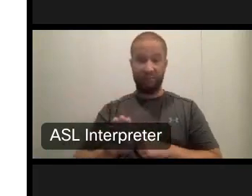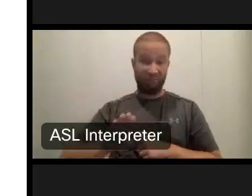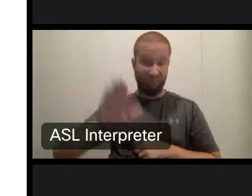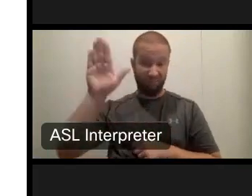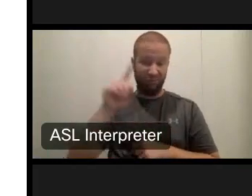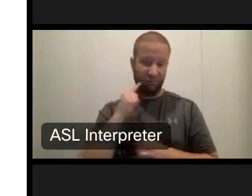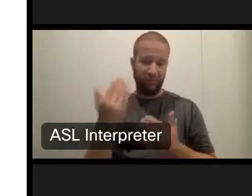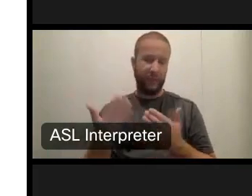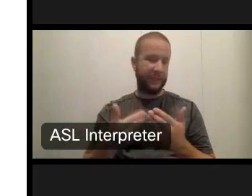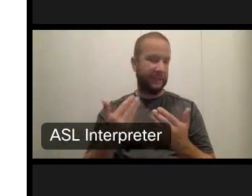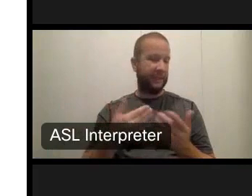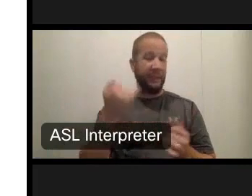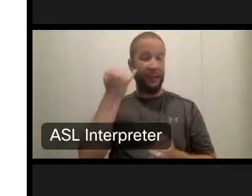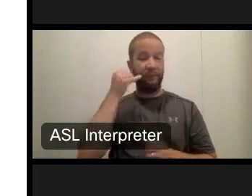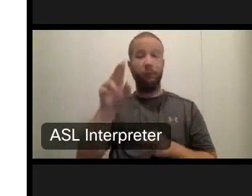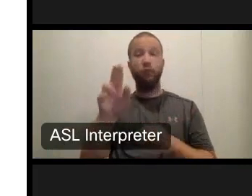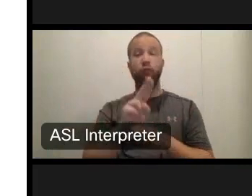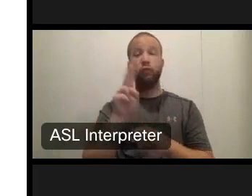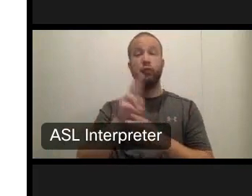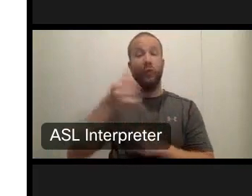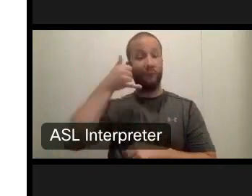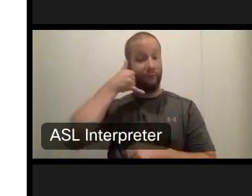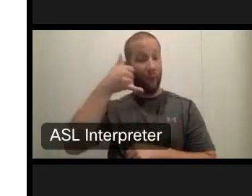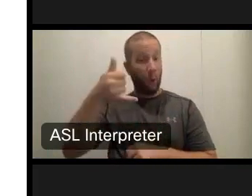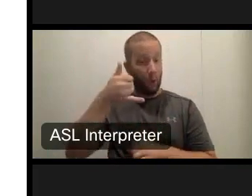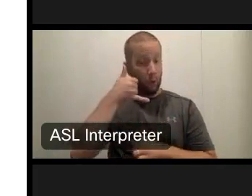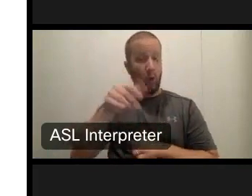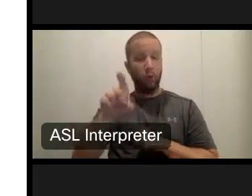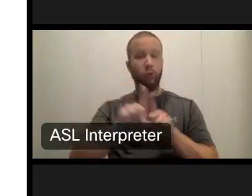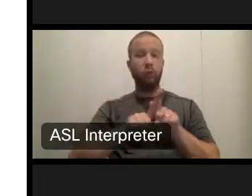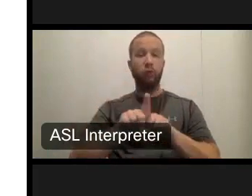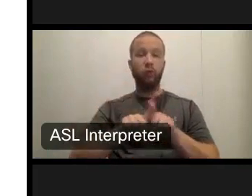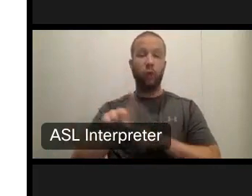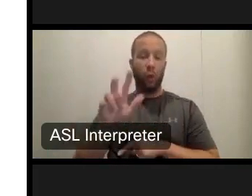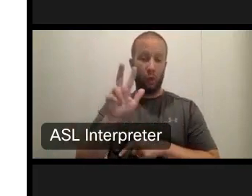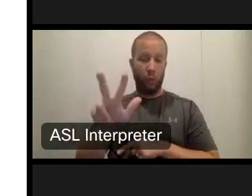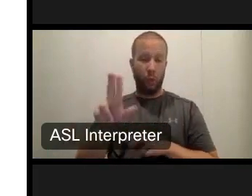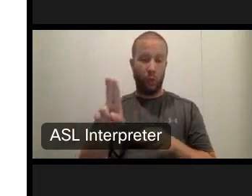if you dial in by phone dial star 3 to use the raise hand function